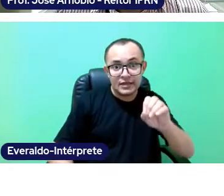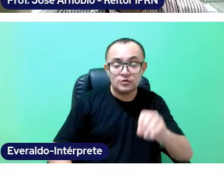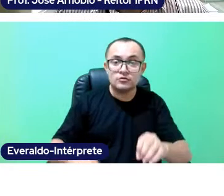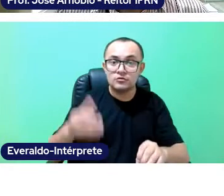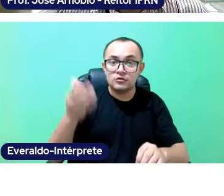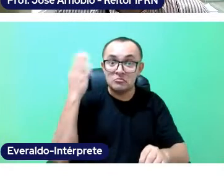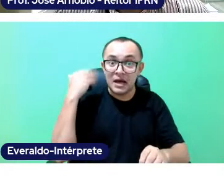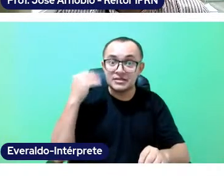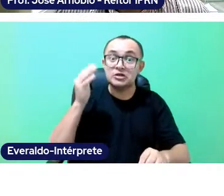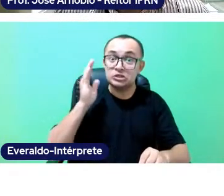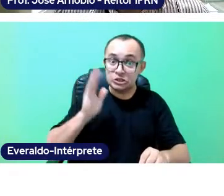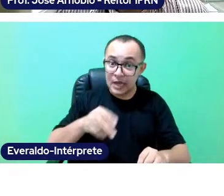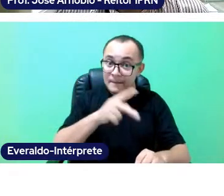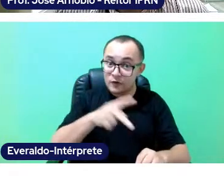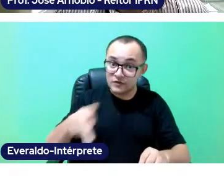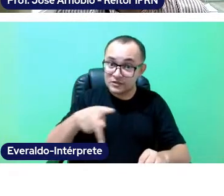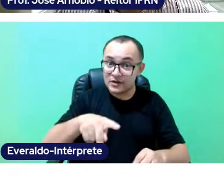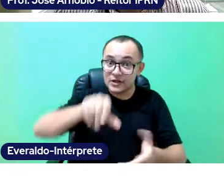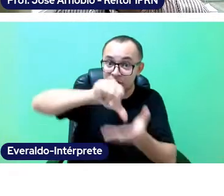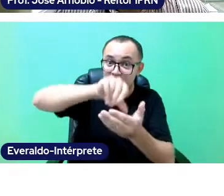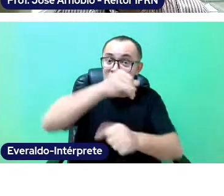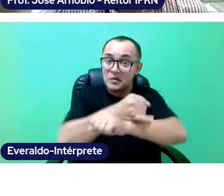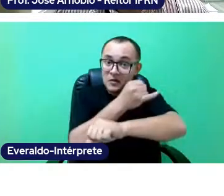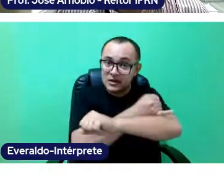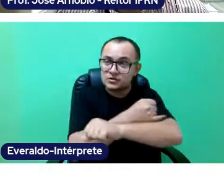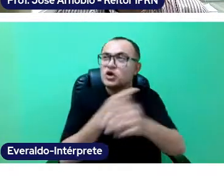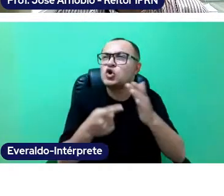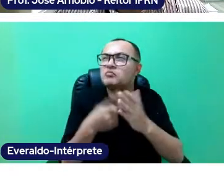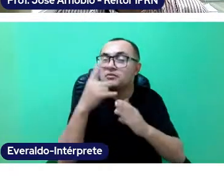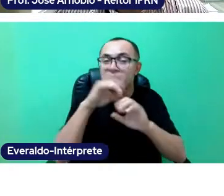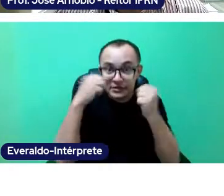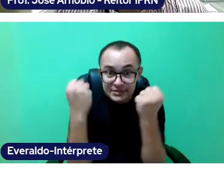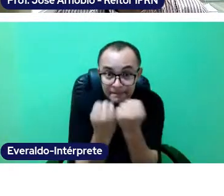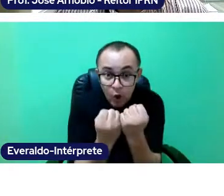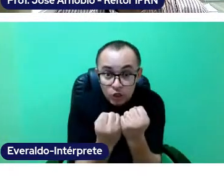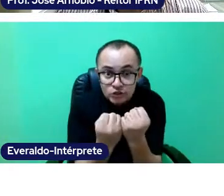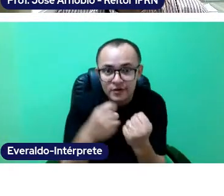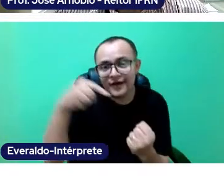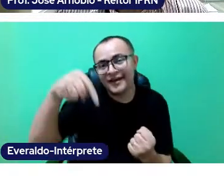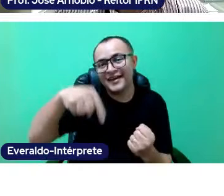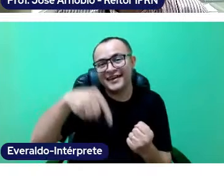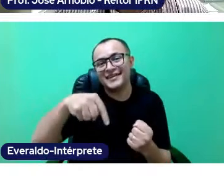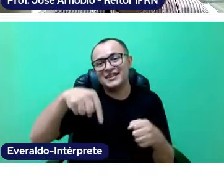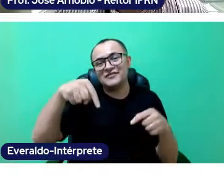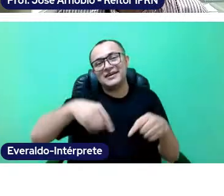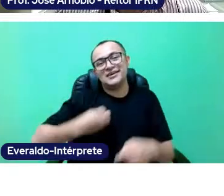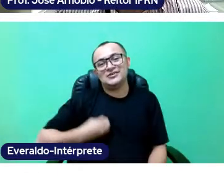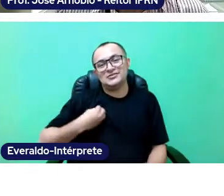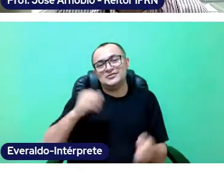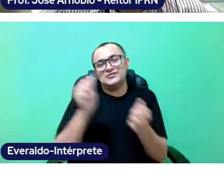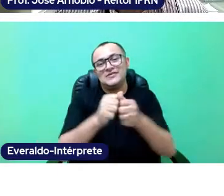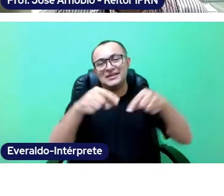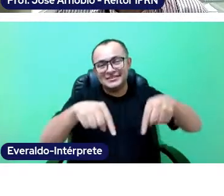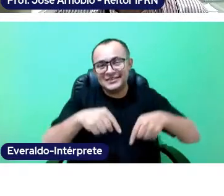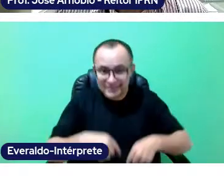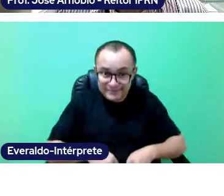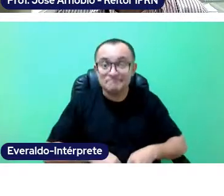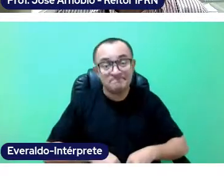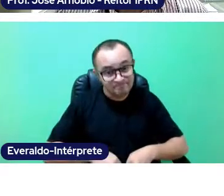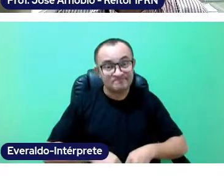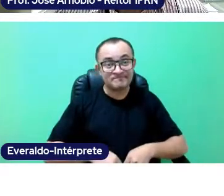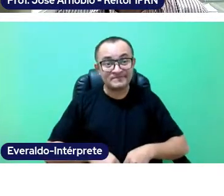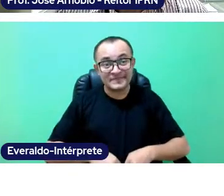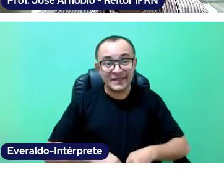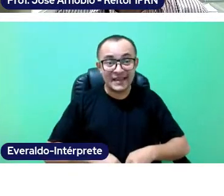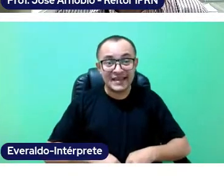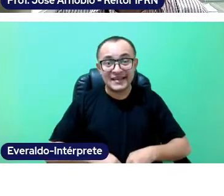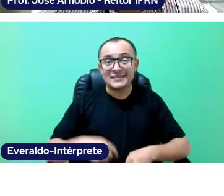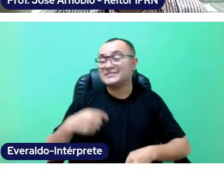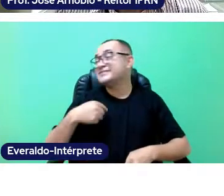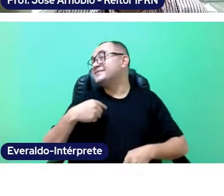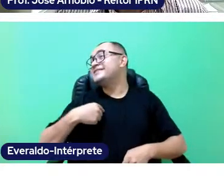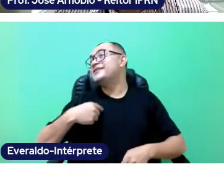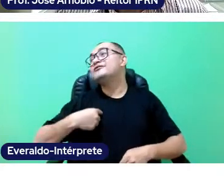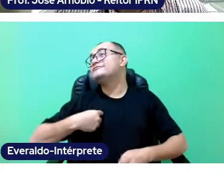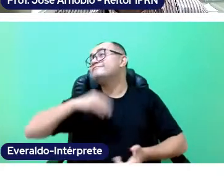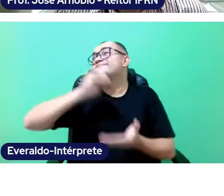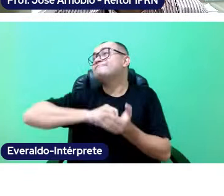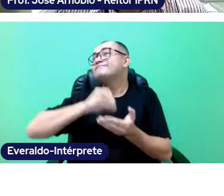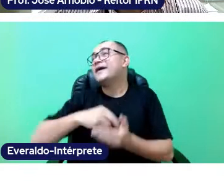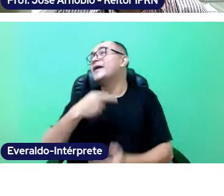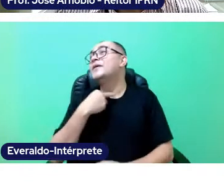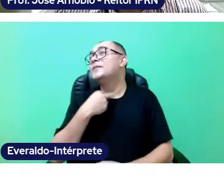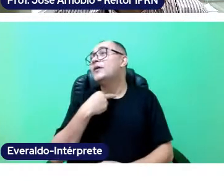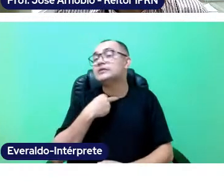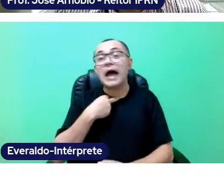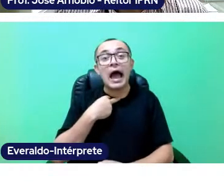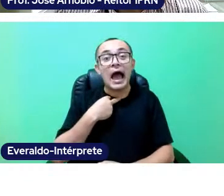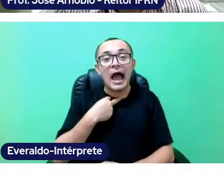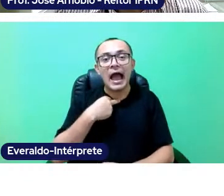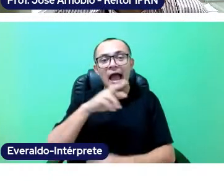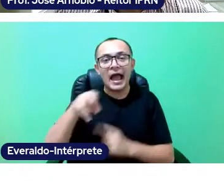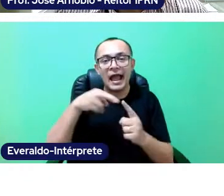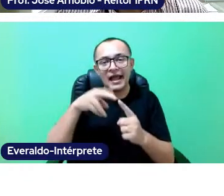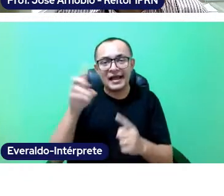He has sent a representative in his place, who is very welcome. Thank you, Rafael.